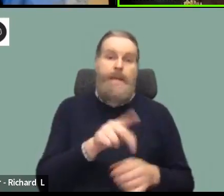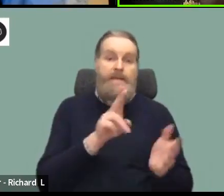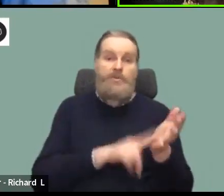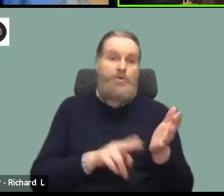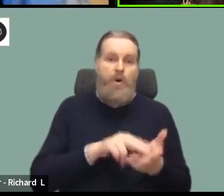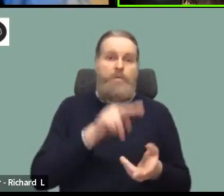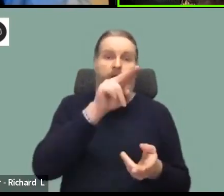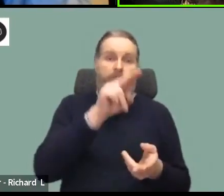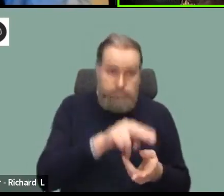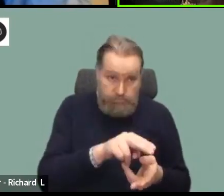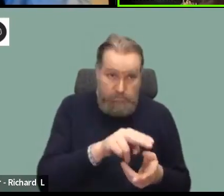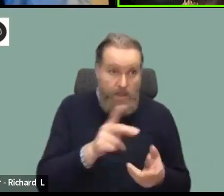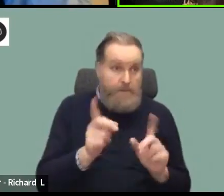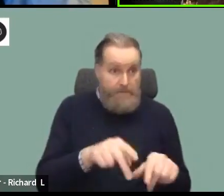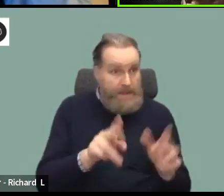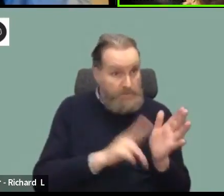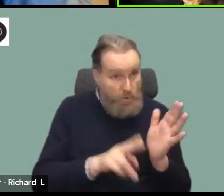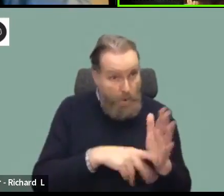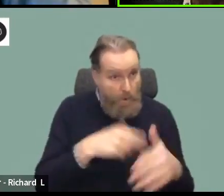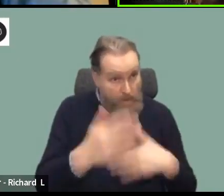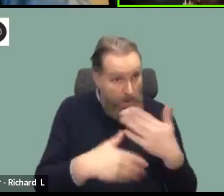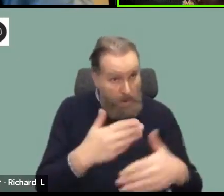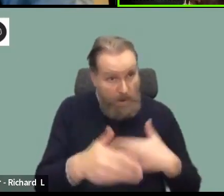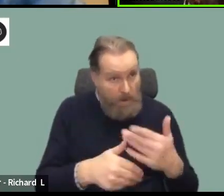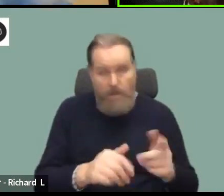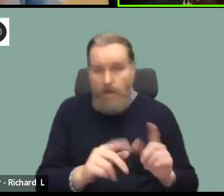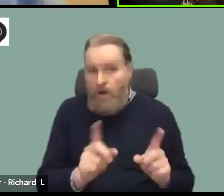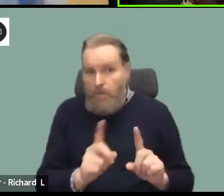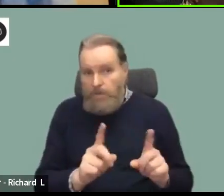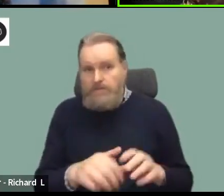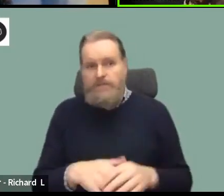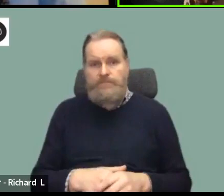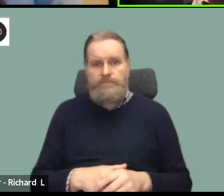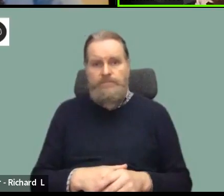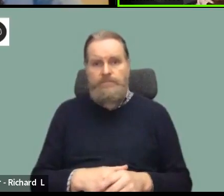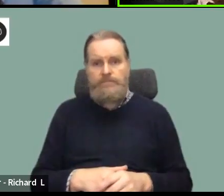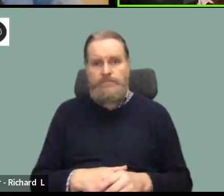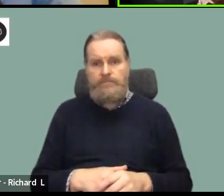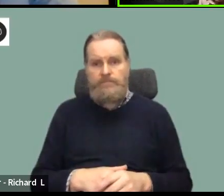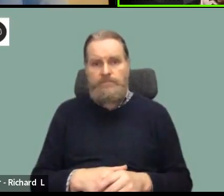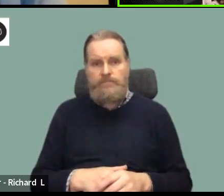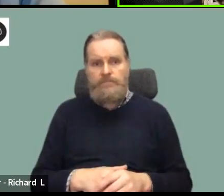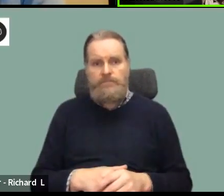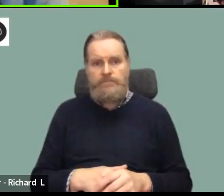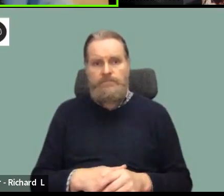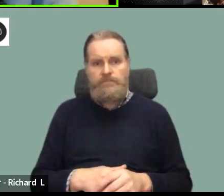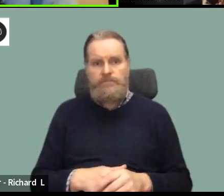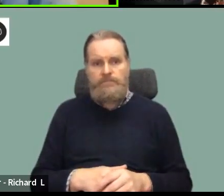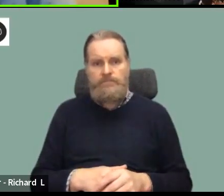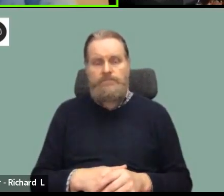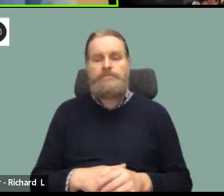don't know if you want to send e successful successful, then. the way